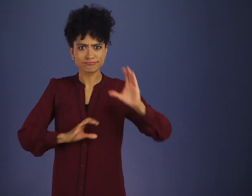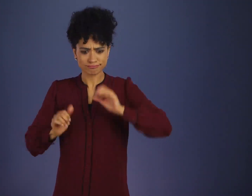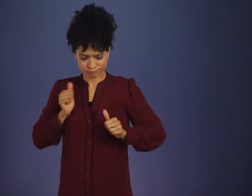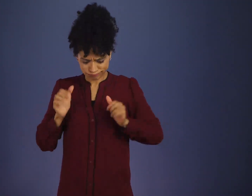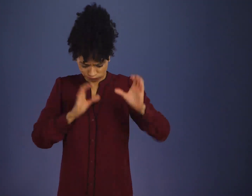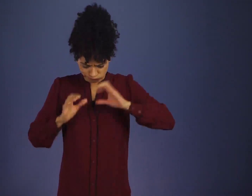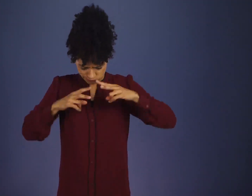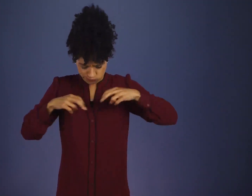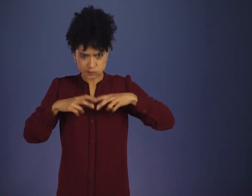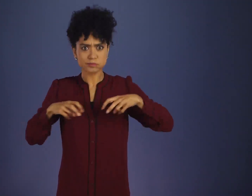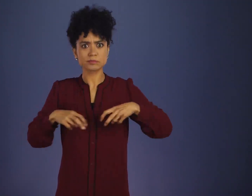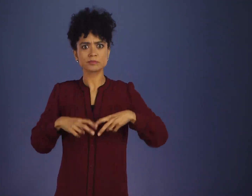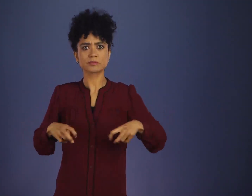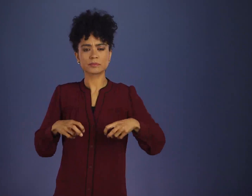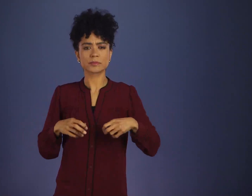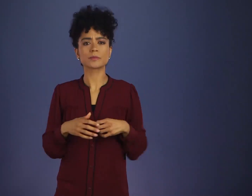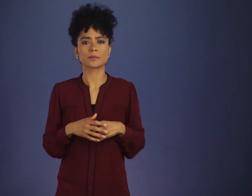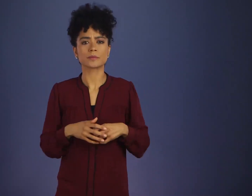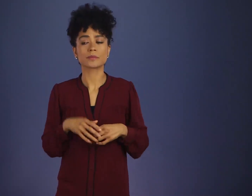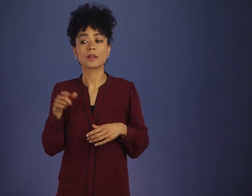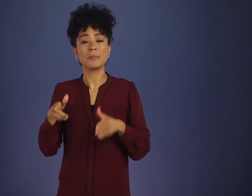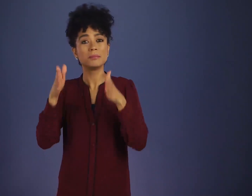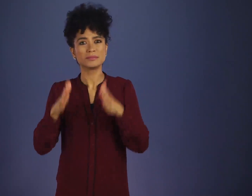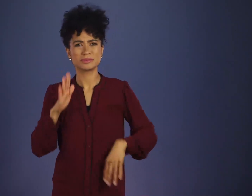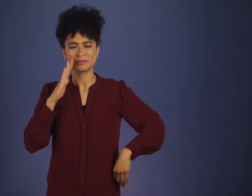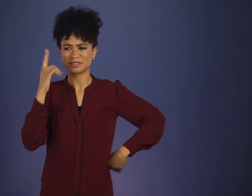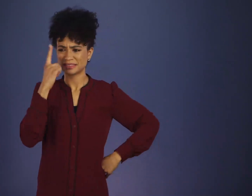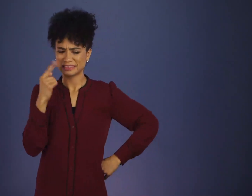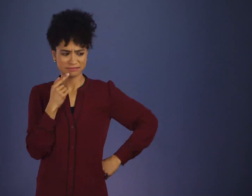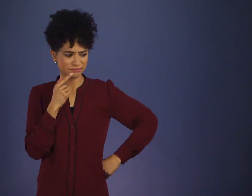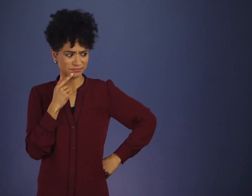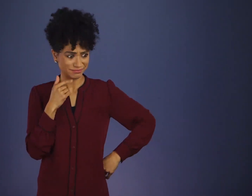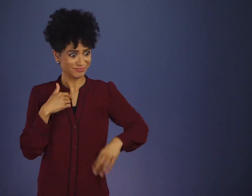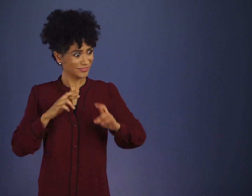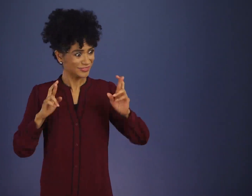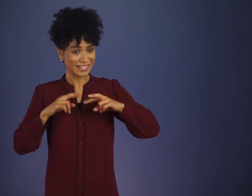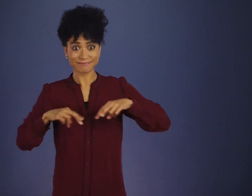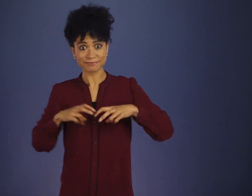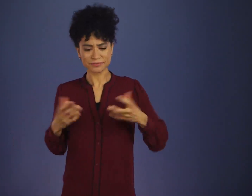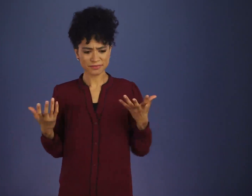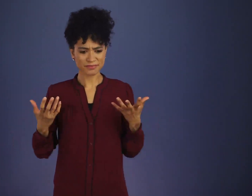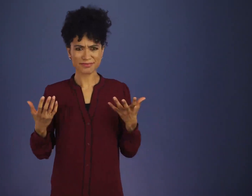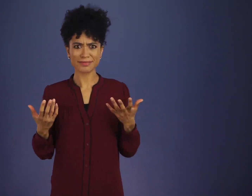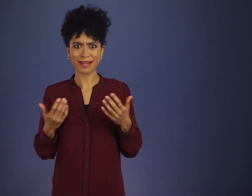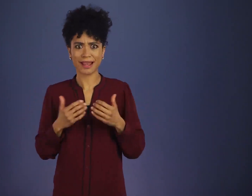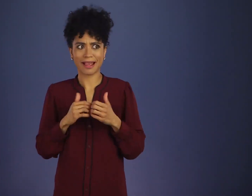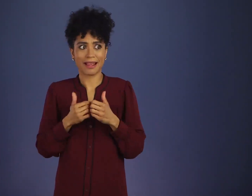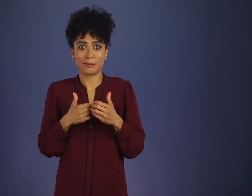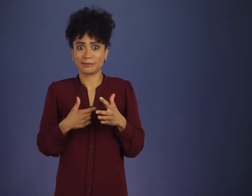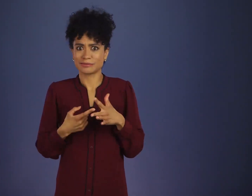Now willing to commence the search for his own defects, he will ask, “Just how do I go about this?